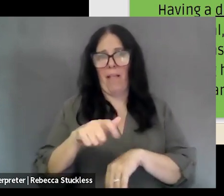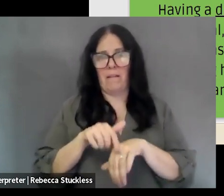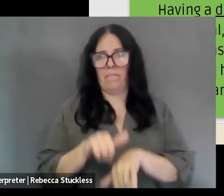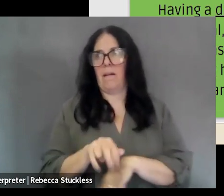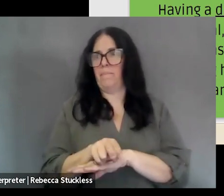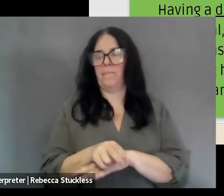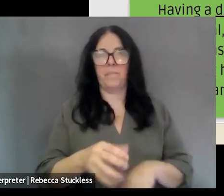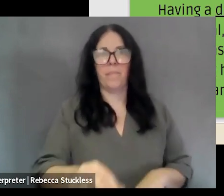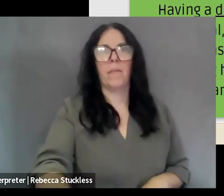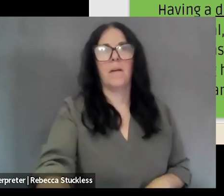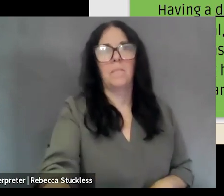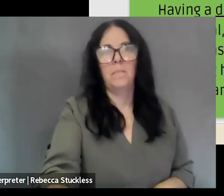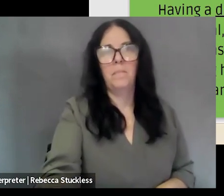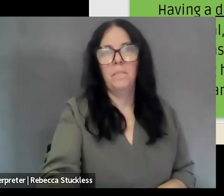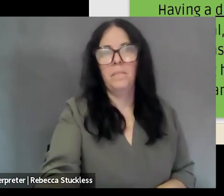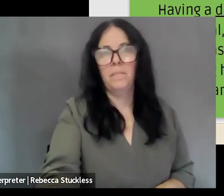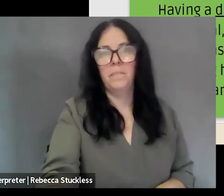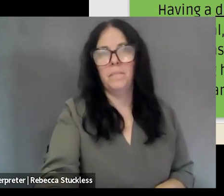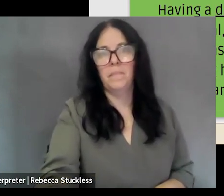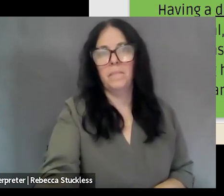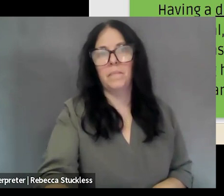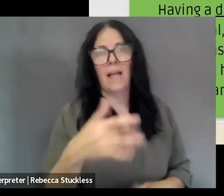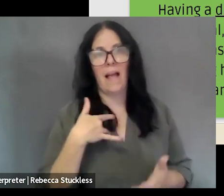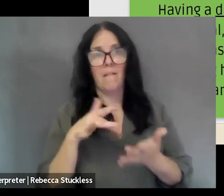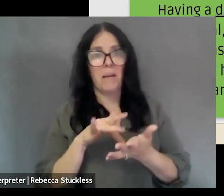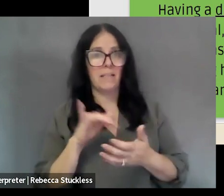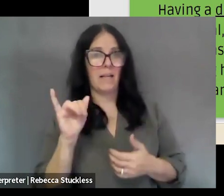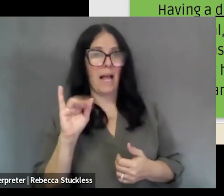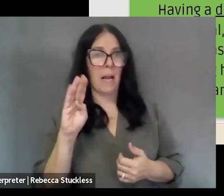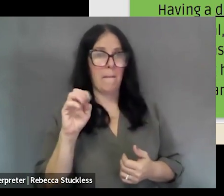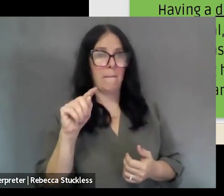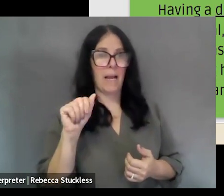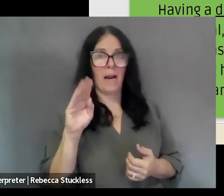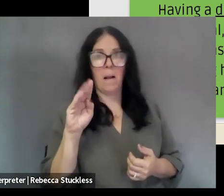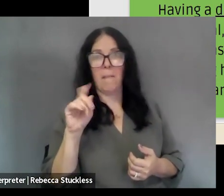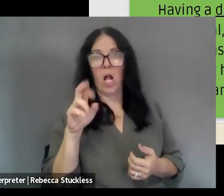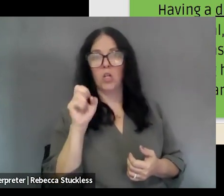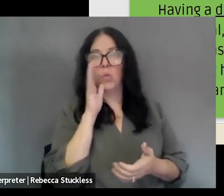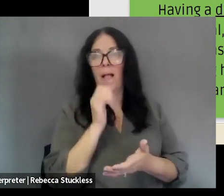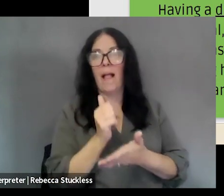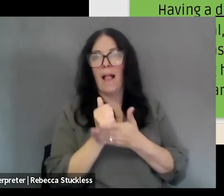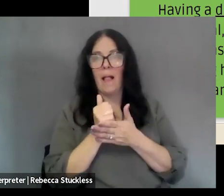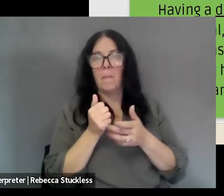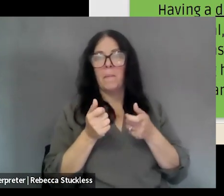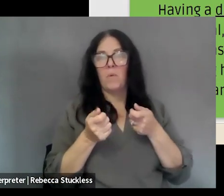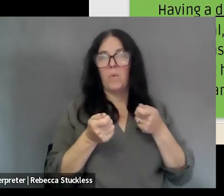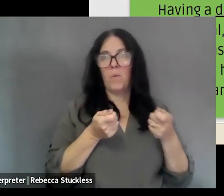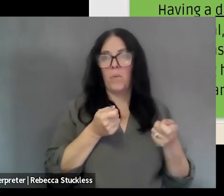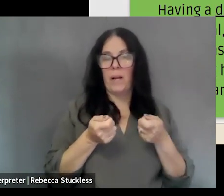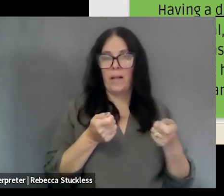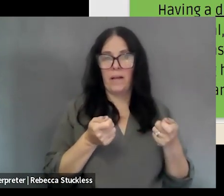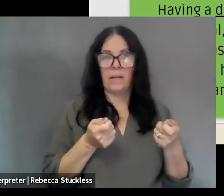there are medications, such as beta blockers, that can sort of help regulate, you know, the